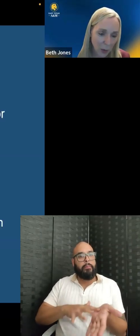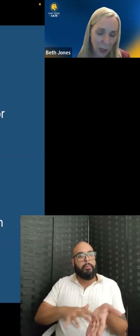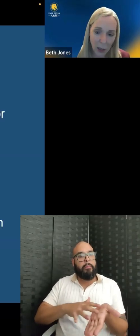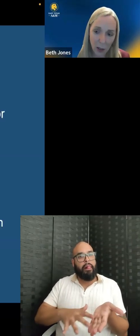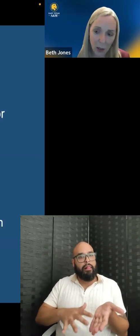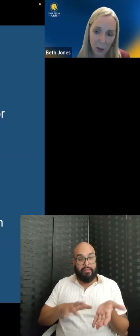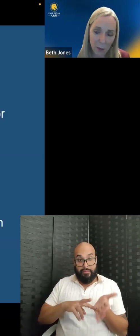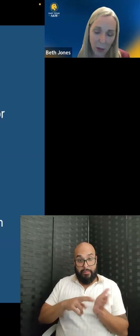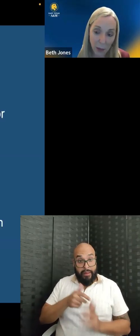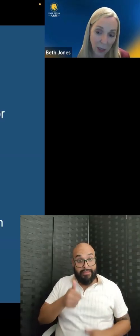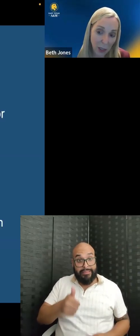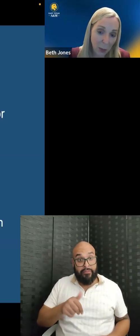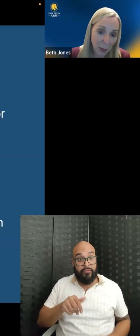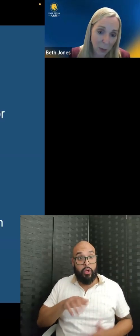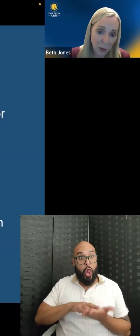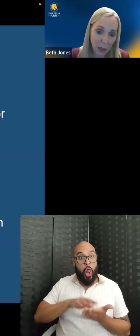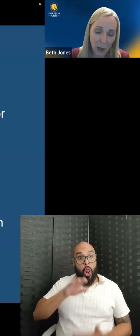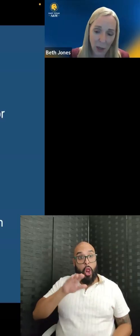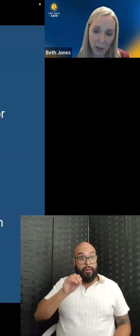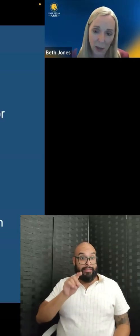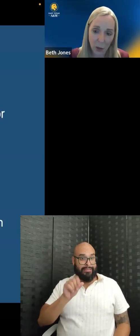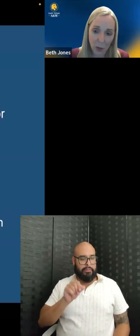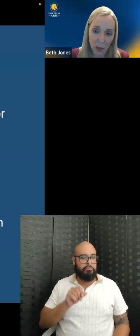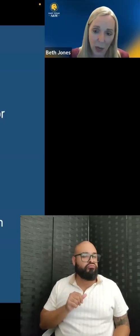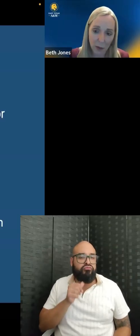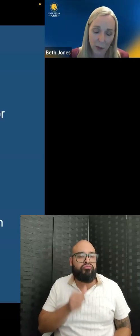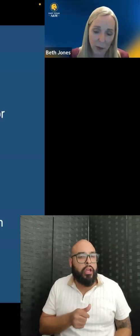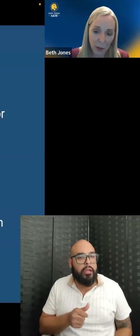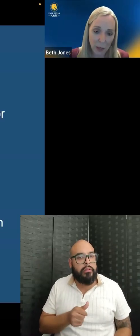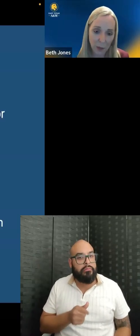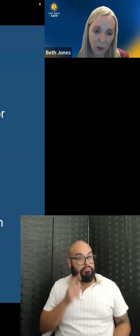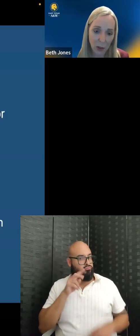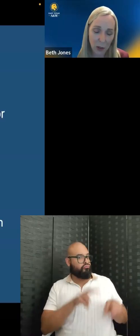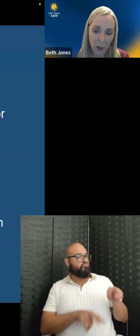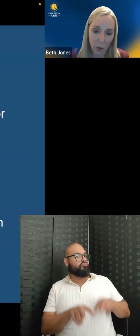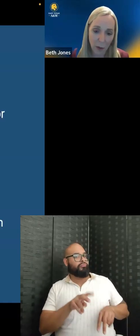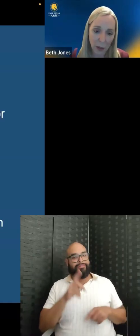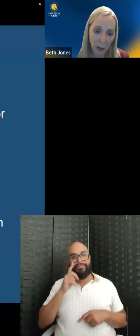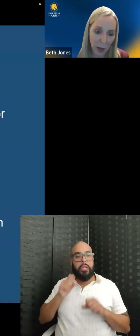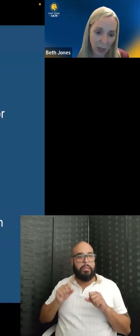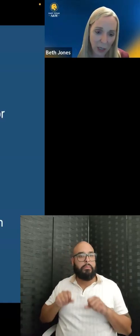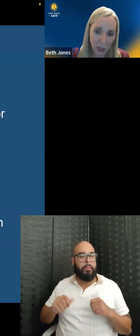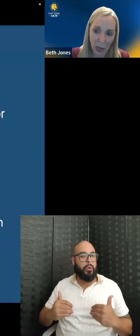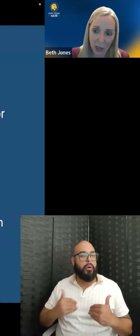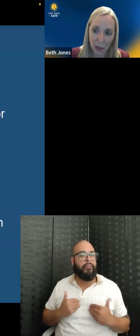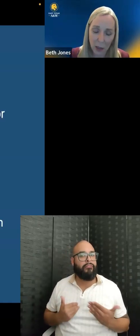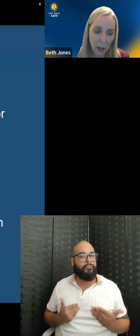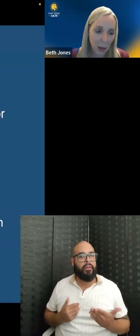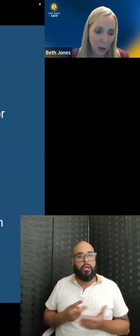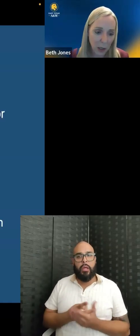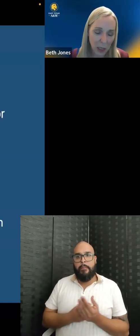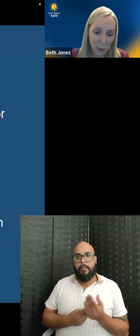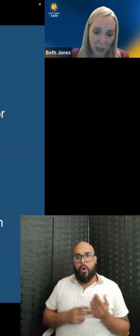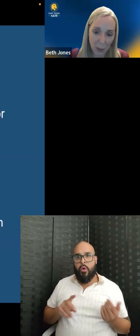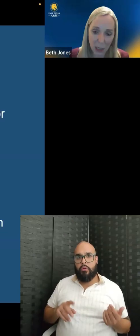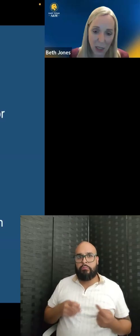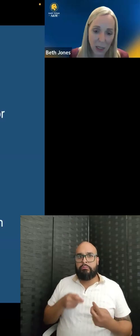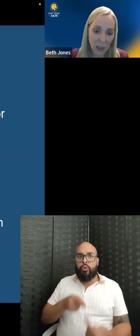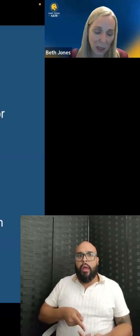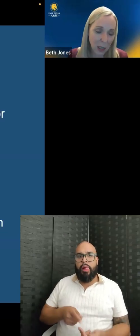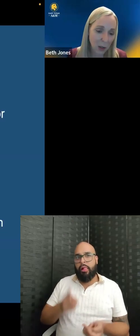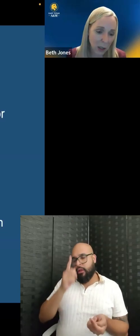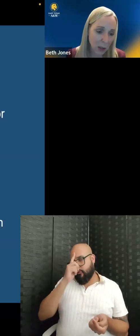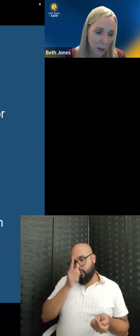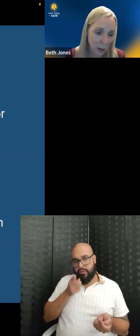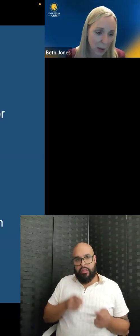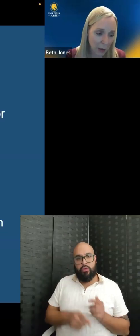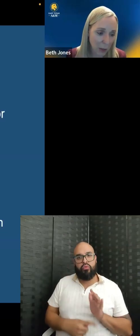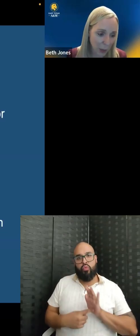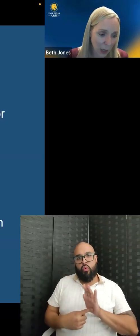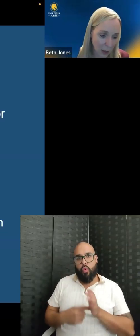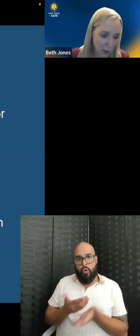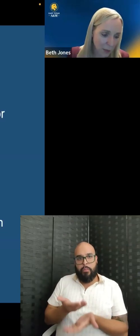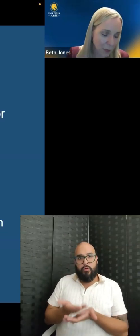I don't think I think it's possible to have difficulty having have that indicate a learning disability, but it doesn't necessarily have to mean that.